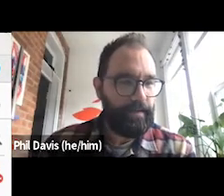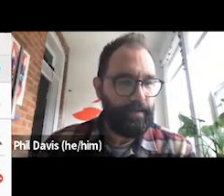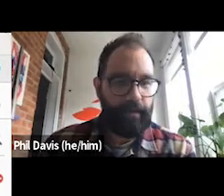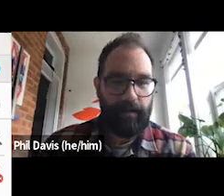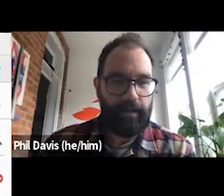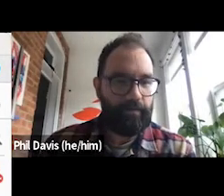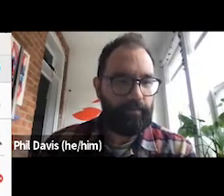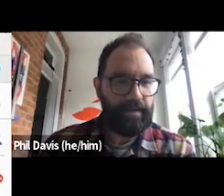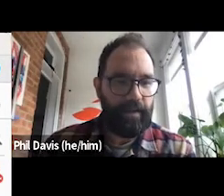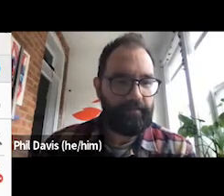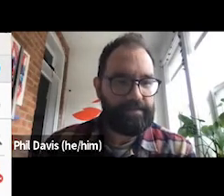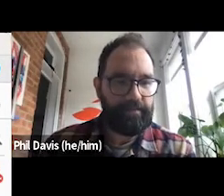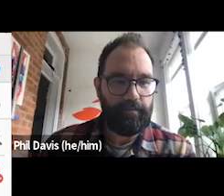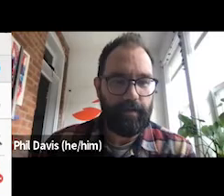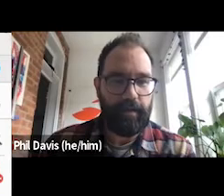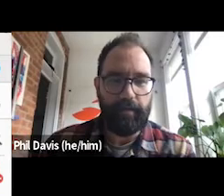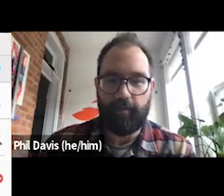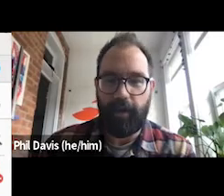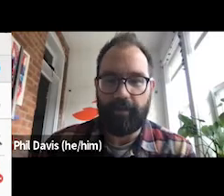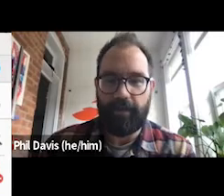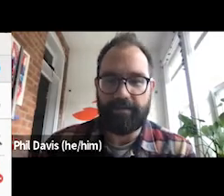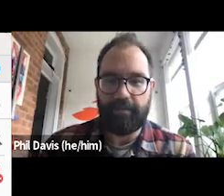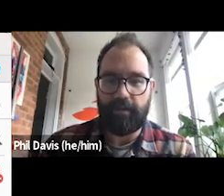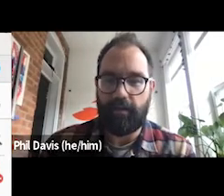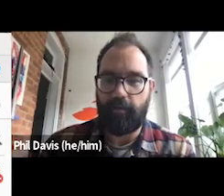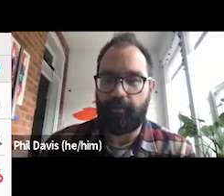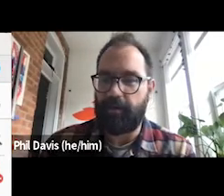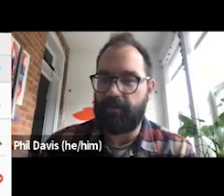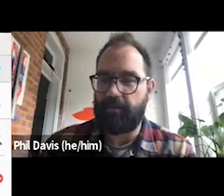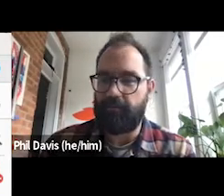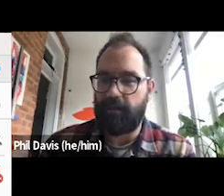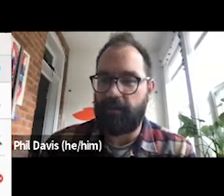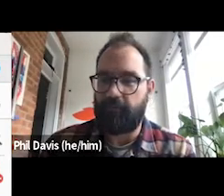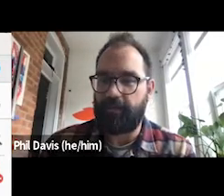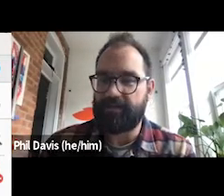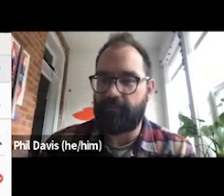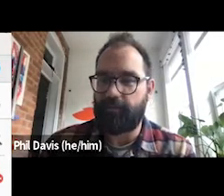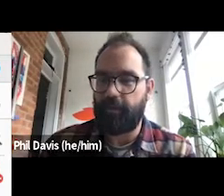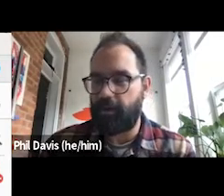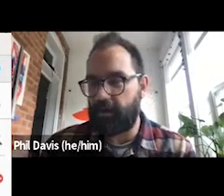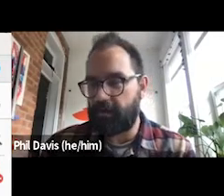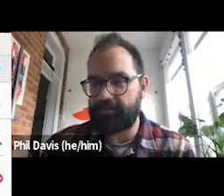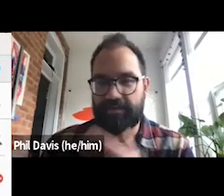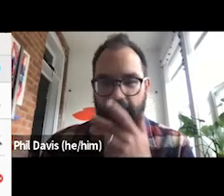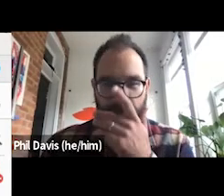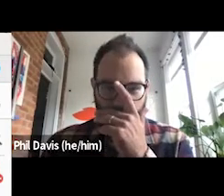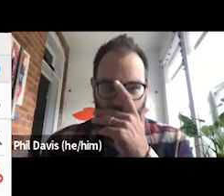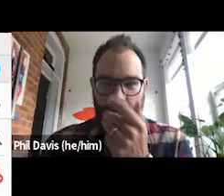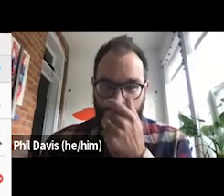And then we did have some under publication, we presented festival programs, we had to